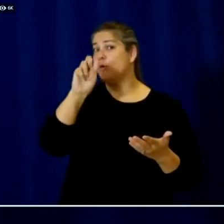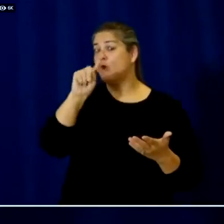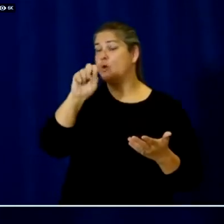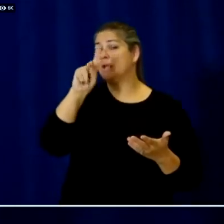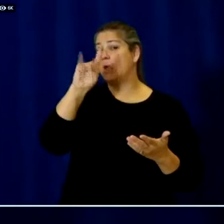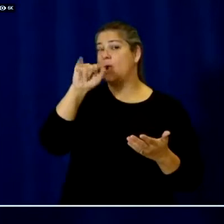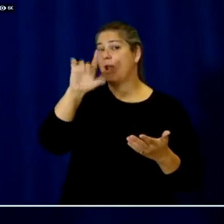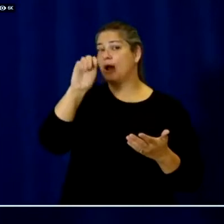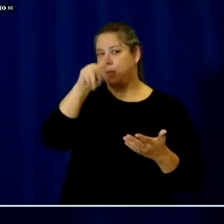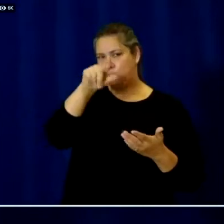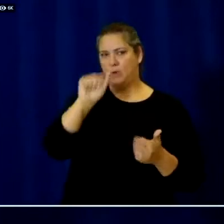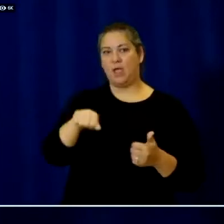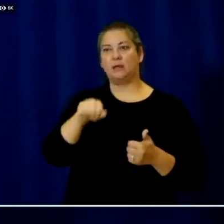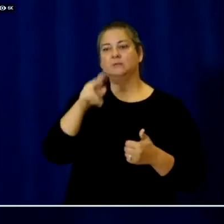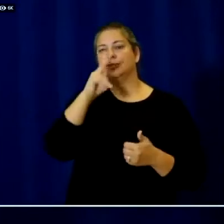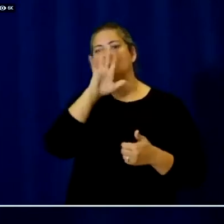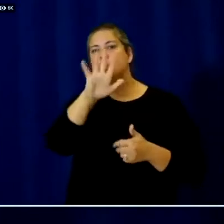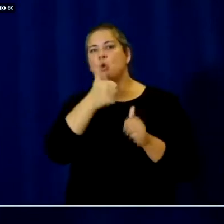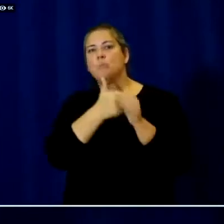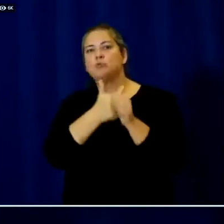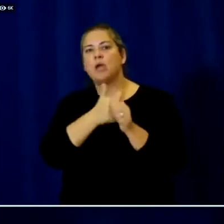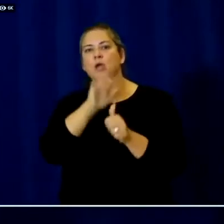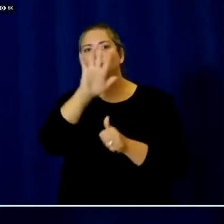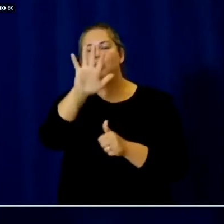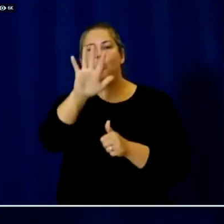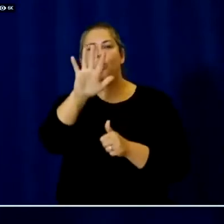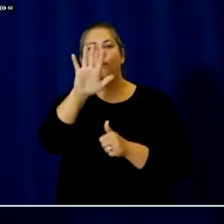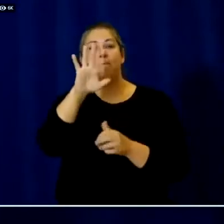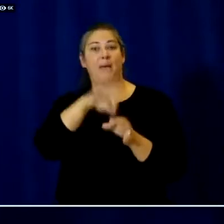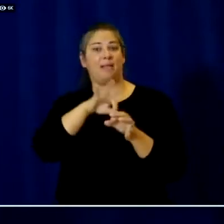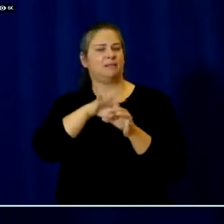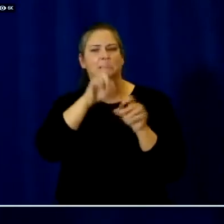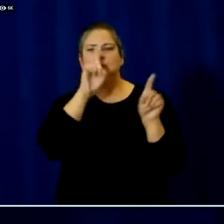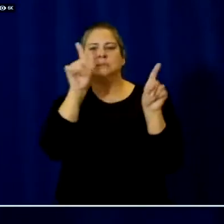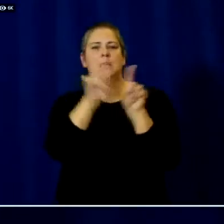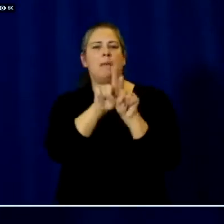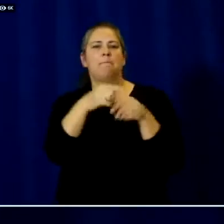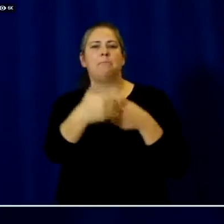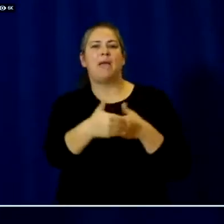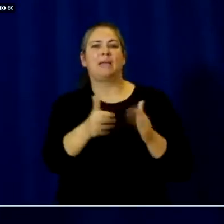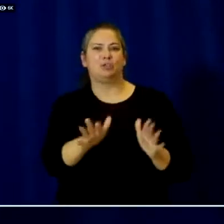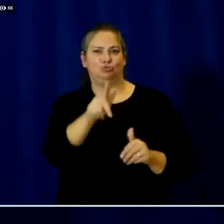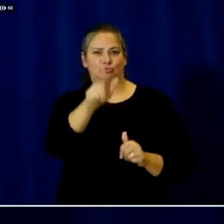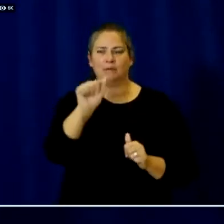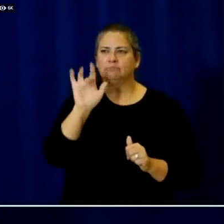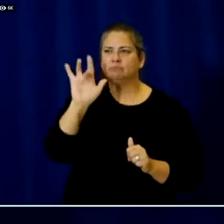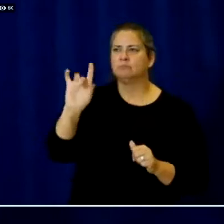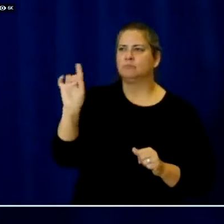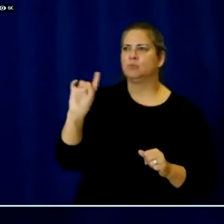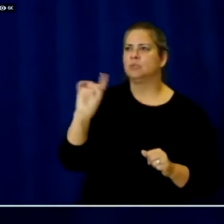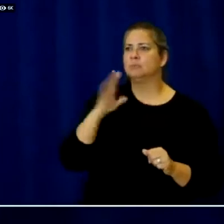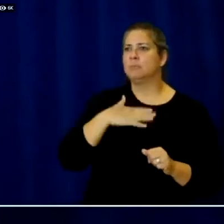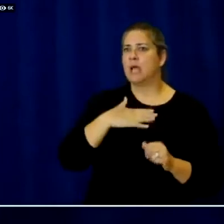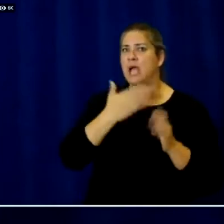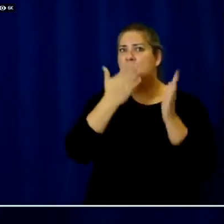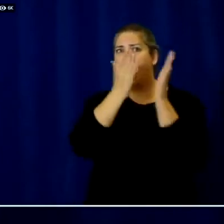contract your ballot there. The way you track UPS package, you can see if the clerk got your request. Fulfilled your requests. And if the clerk has got your